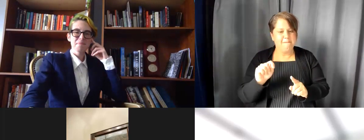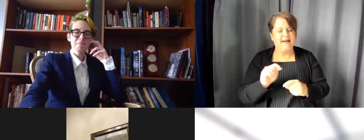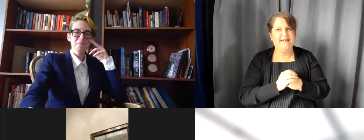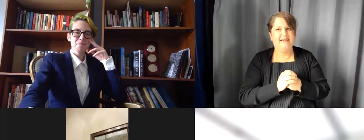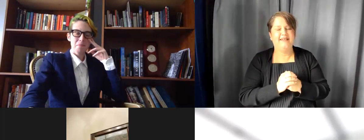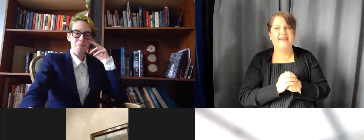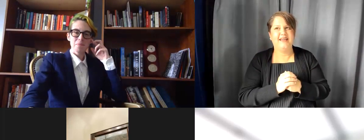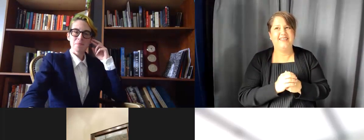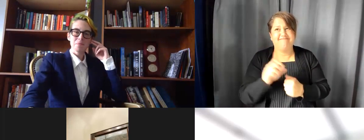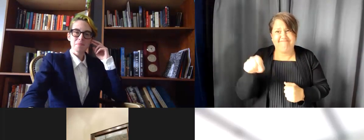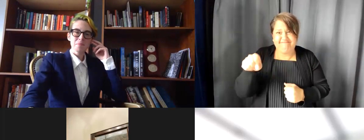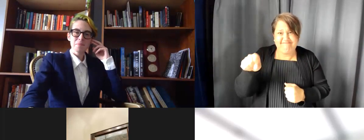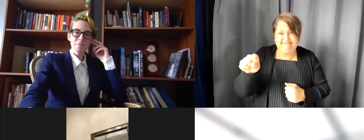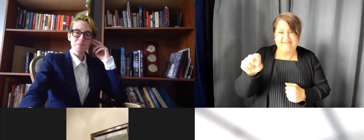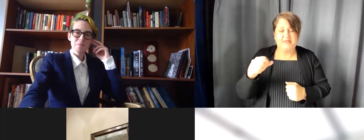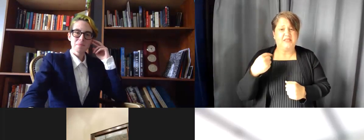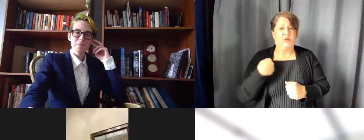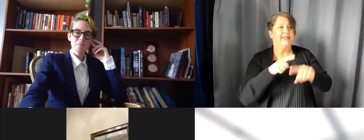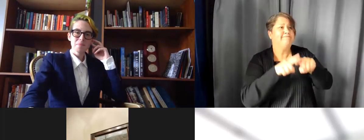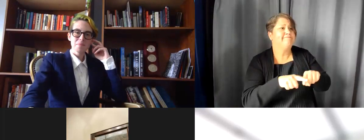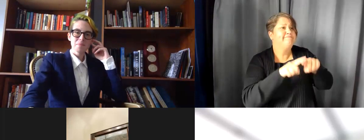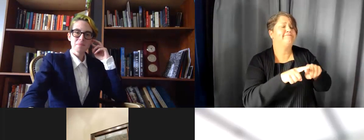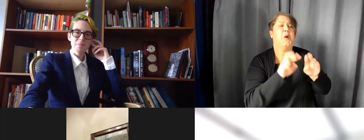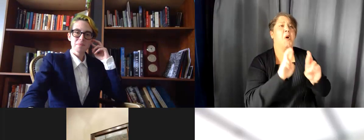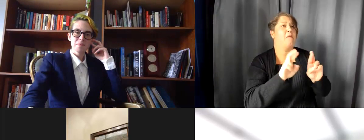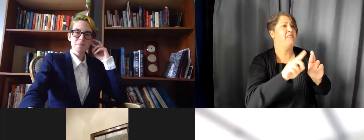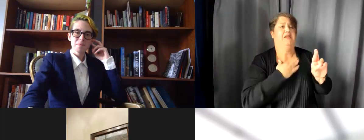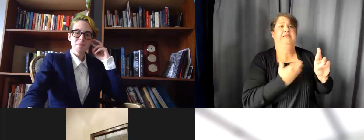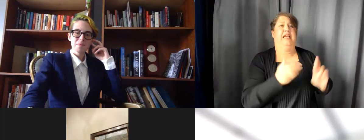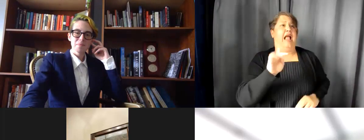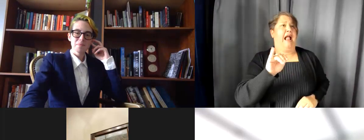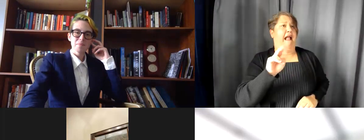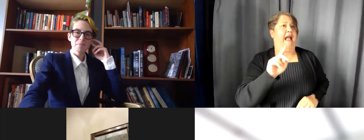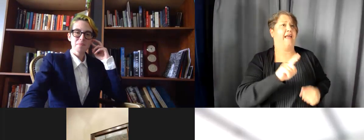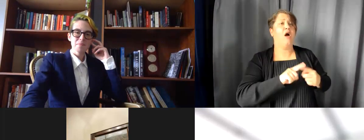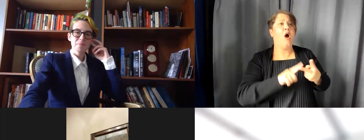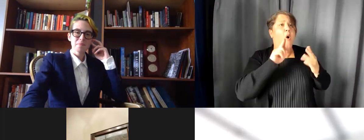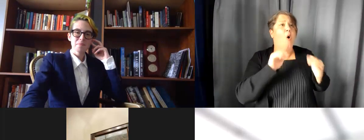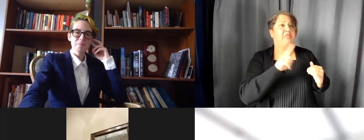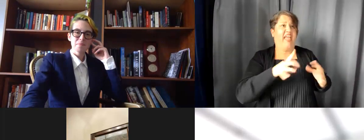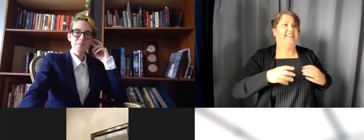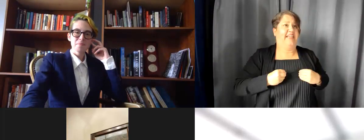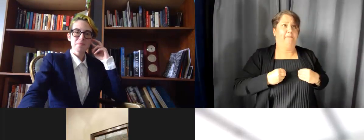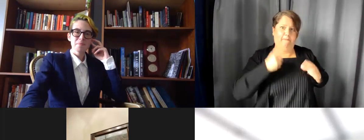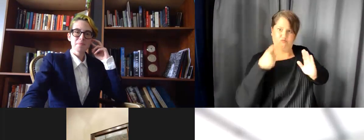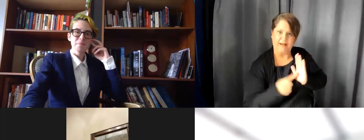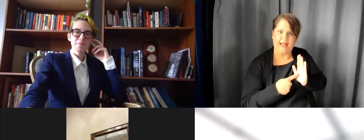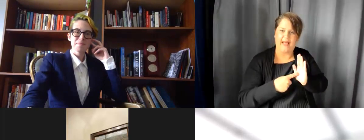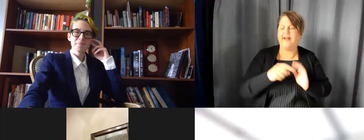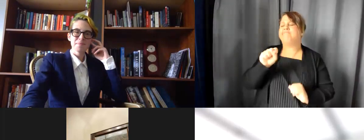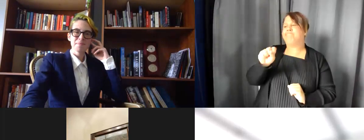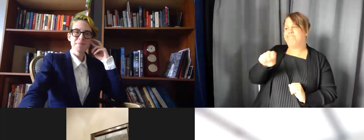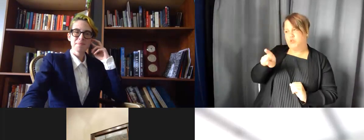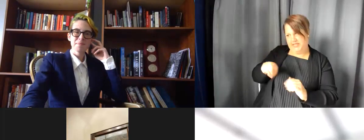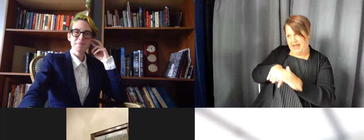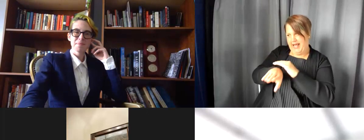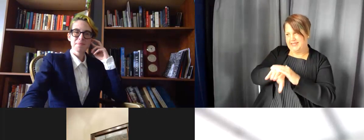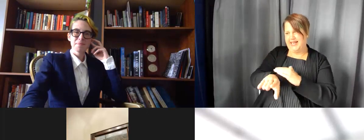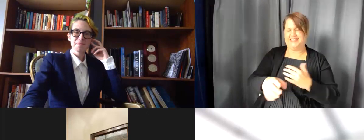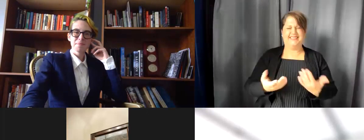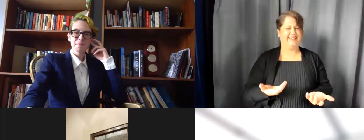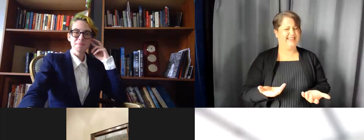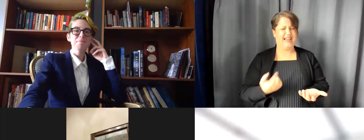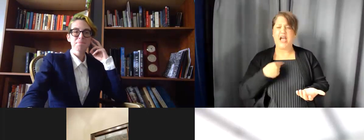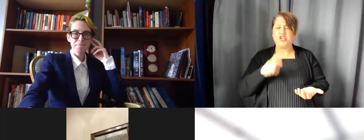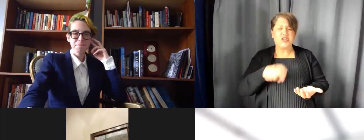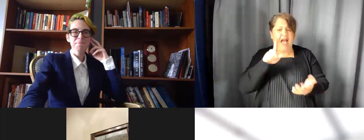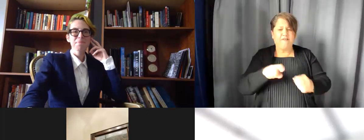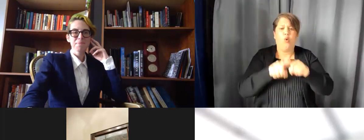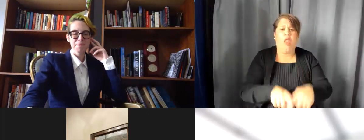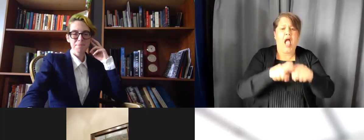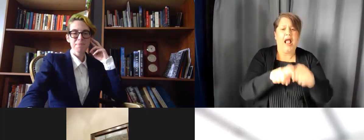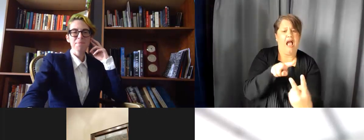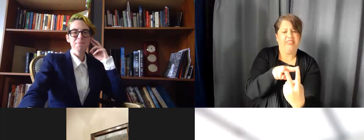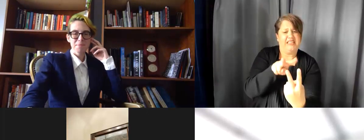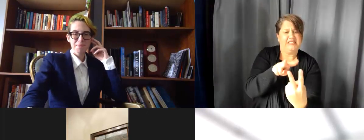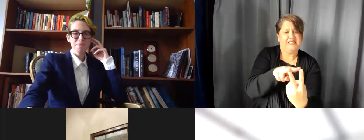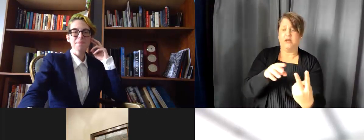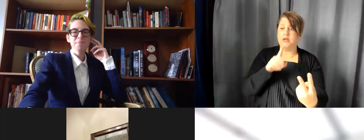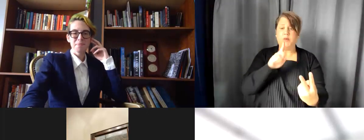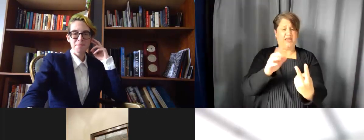Grace: it yeah, we rely on this kindness and then almost maybe the acceptance of yeah, You need that access. But we shouldn't need to rely on either of those things, because the access should just be readily available to everybody.